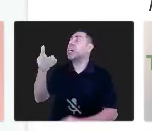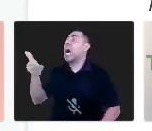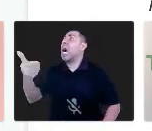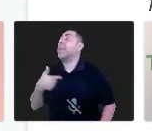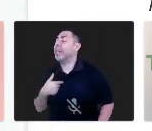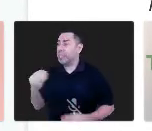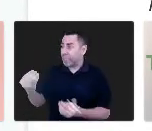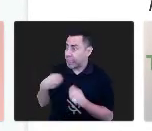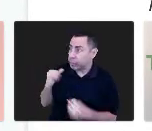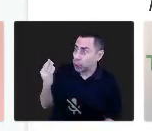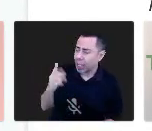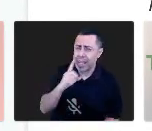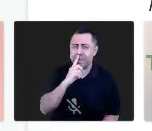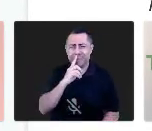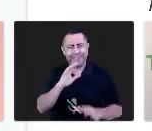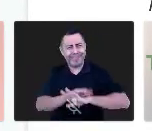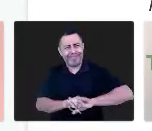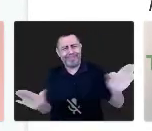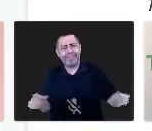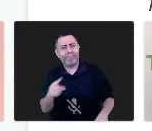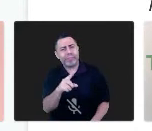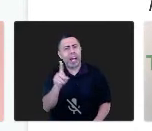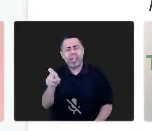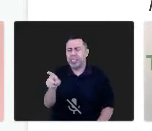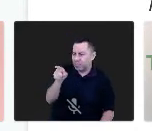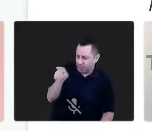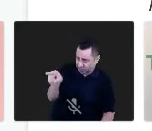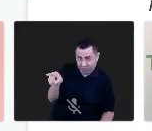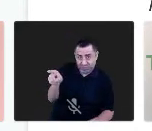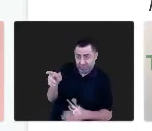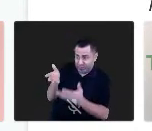what's working for you what do you like about your job what is your day like what are your challenges